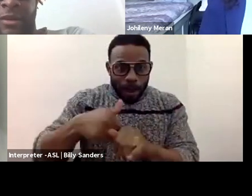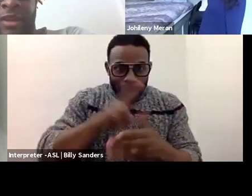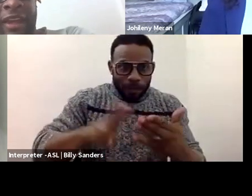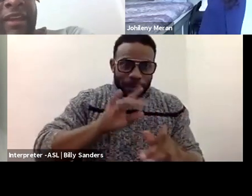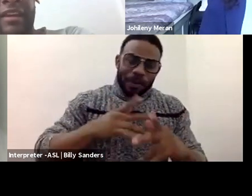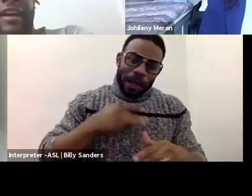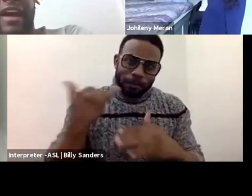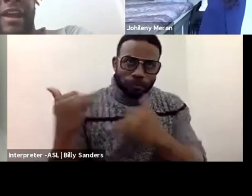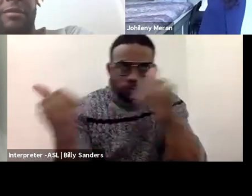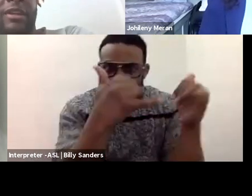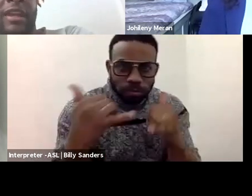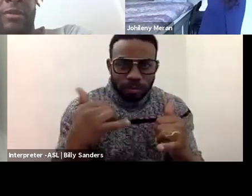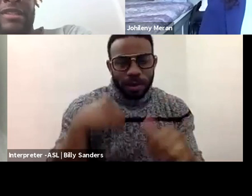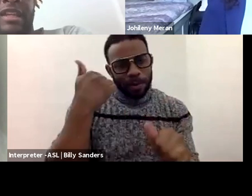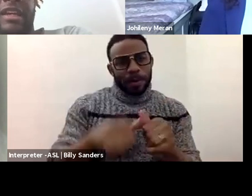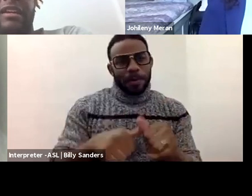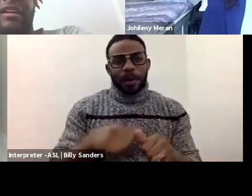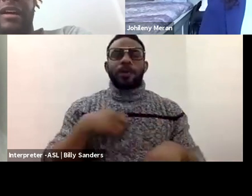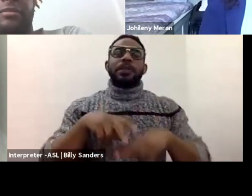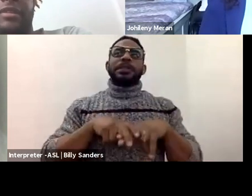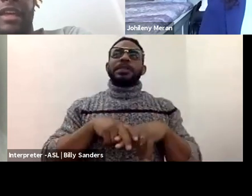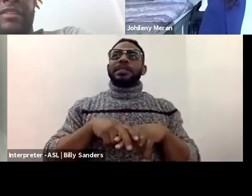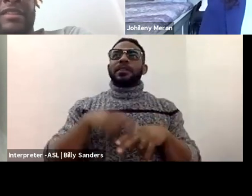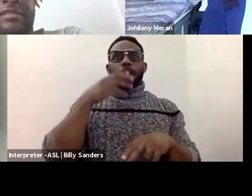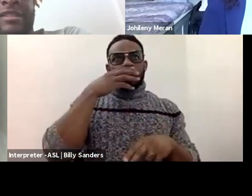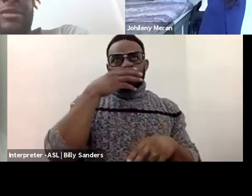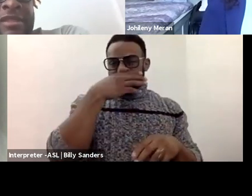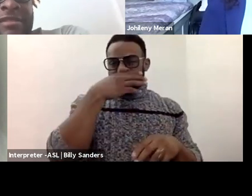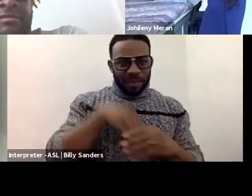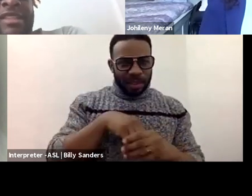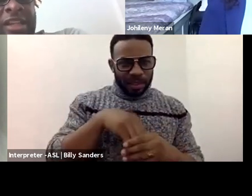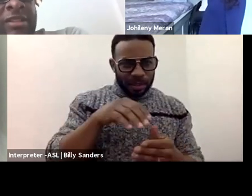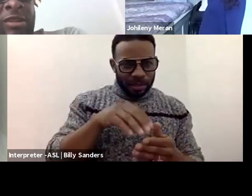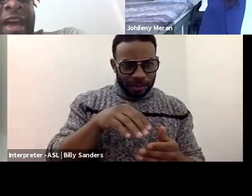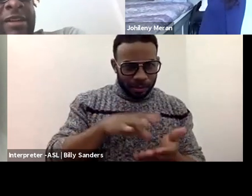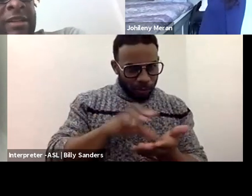go play in. And I remember like people were sitting in the student section where the housing